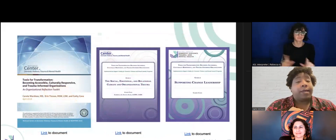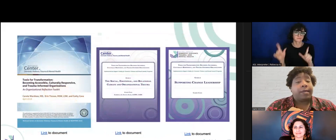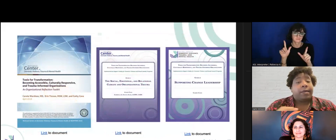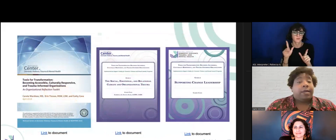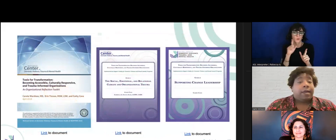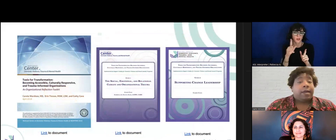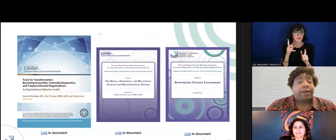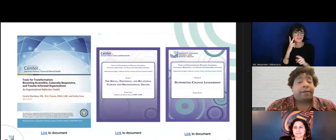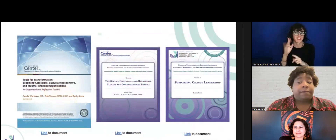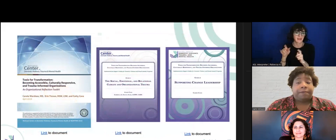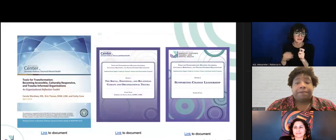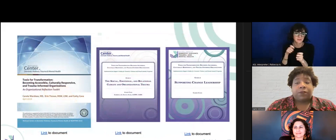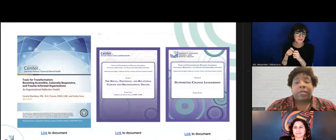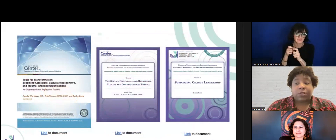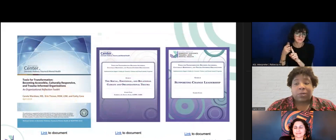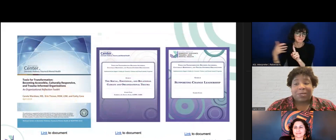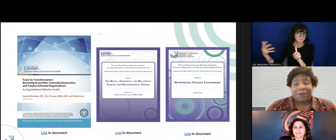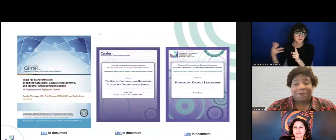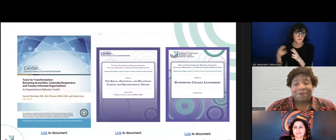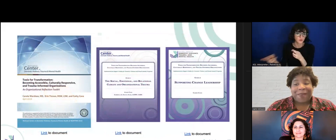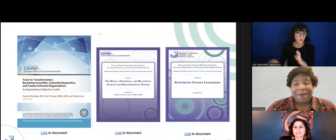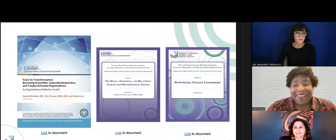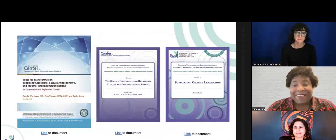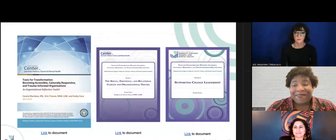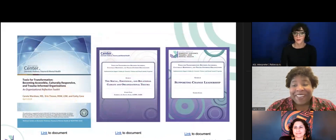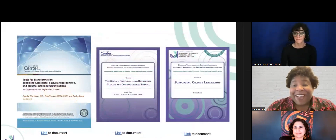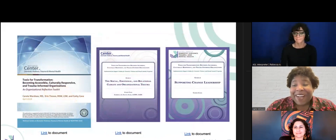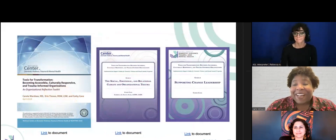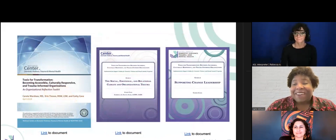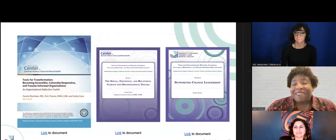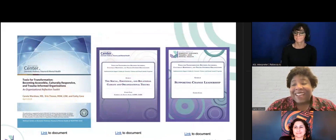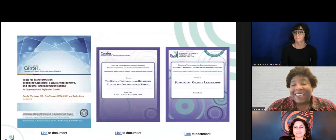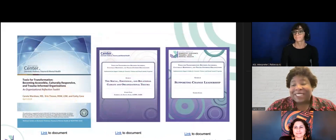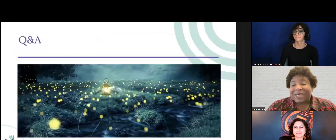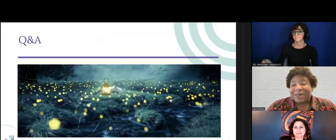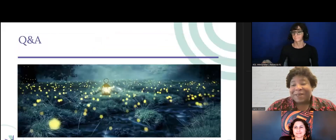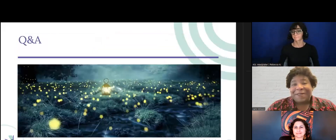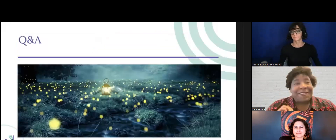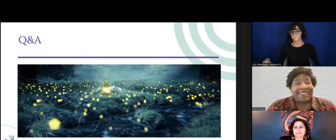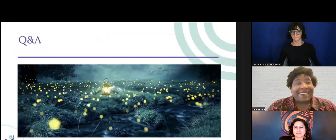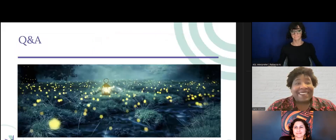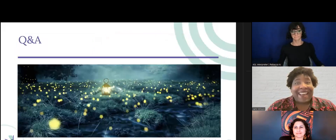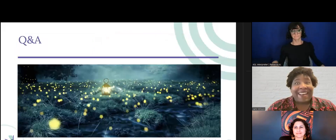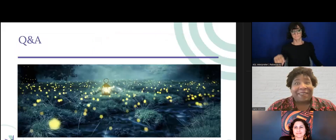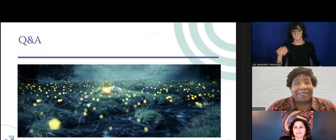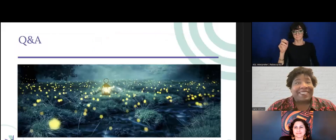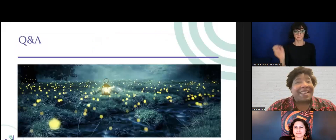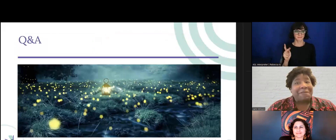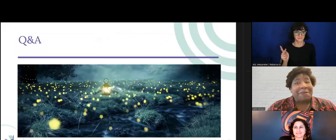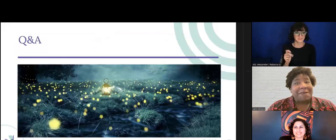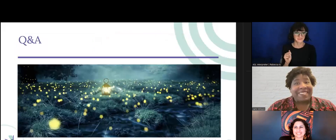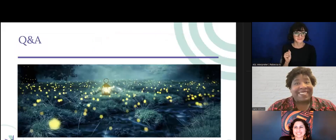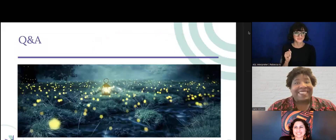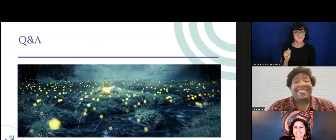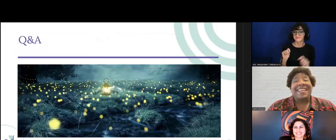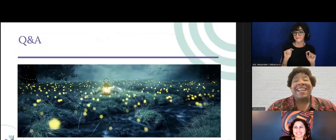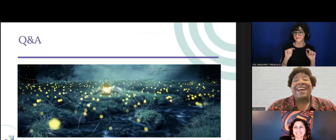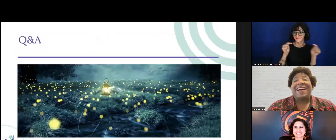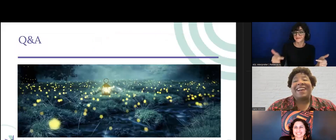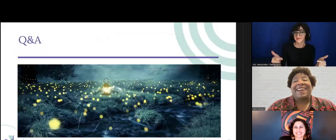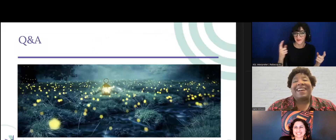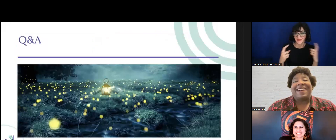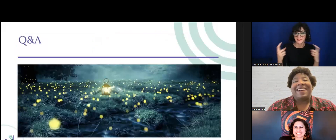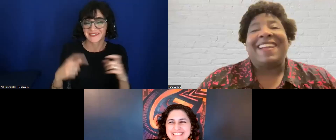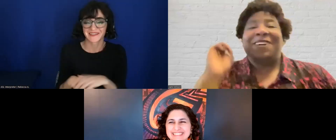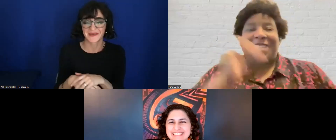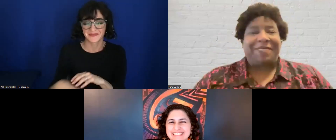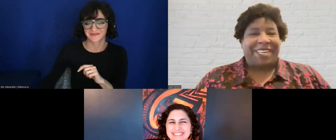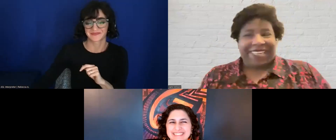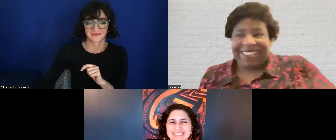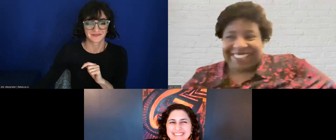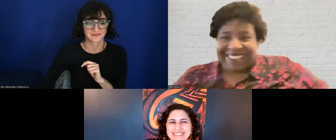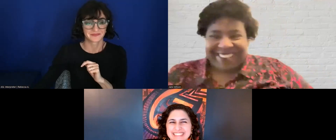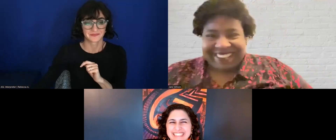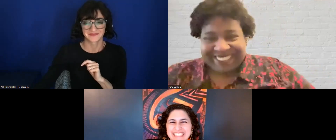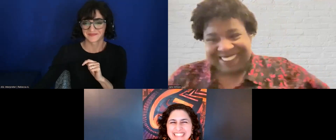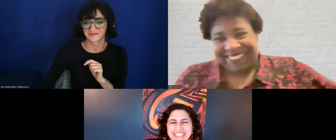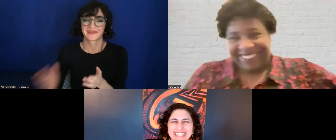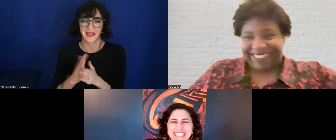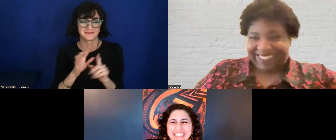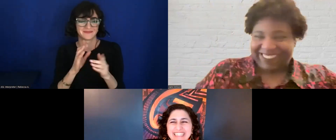um resource okay. All right so now time for questions uh and I'll stop sharing. (Gabriella)